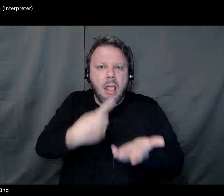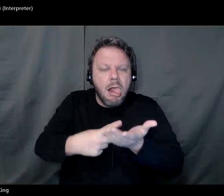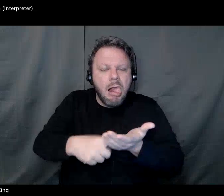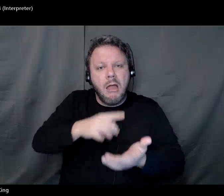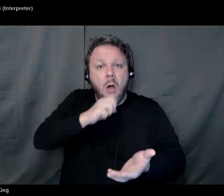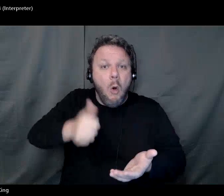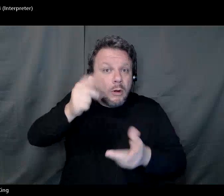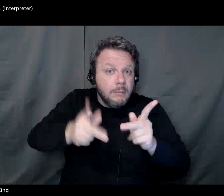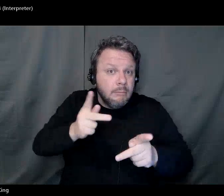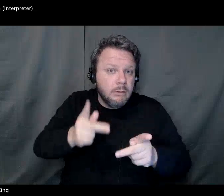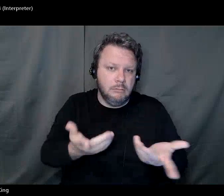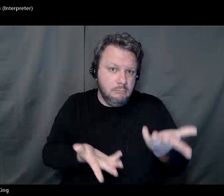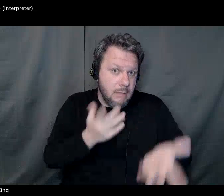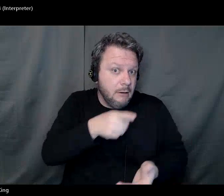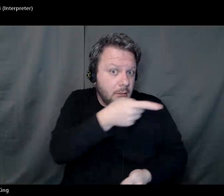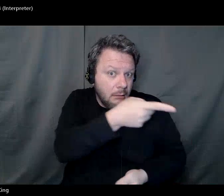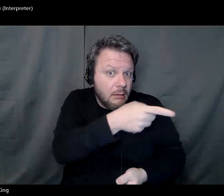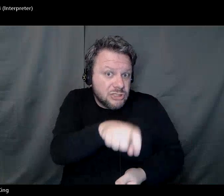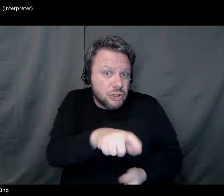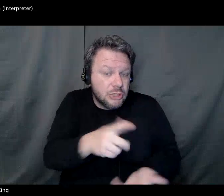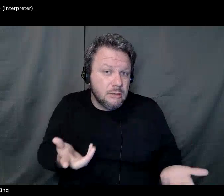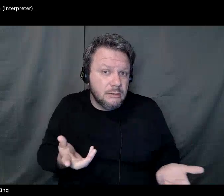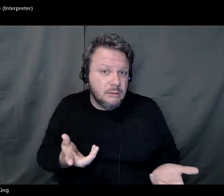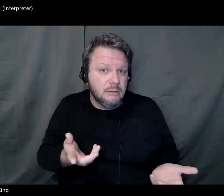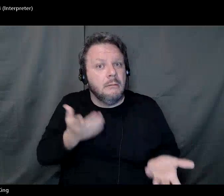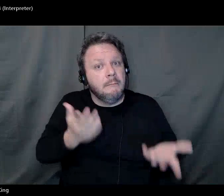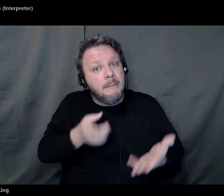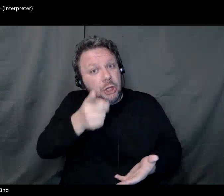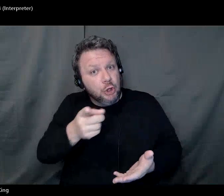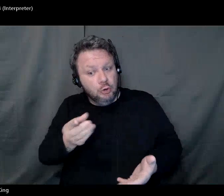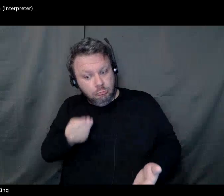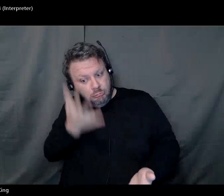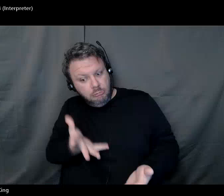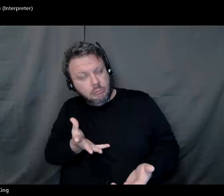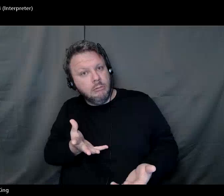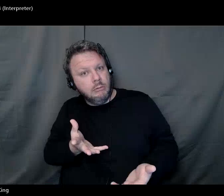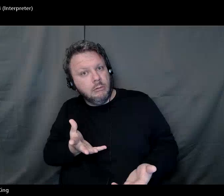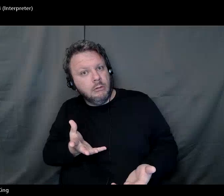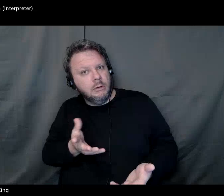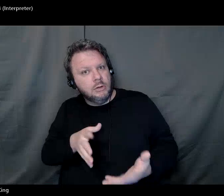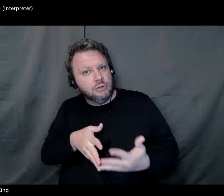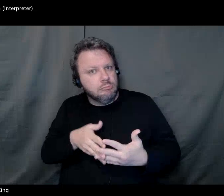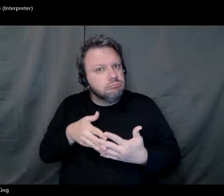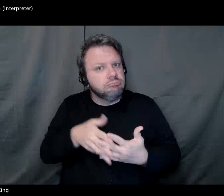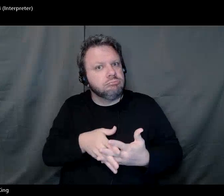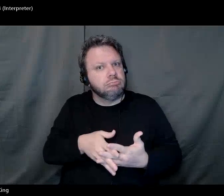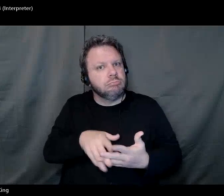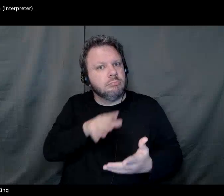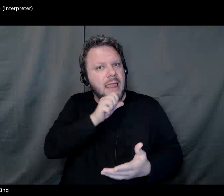Maybe they should be. Maybe you're the one that can give them the information they need to embed aging into their work.